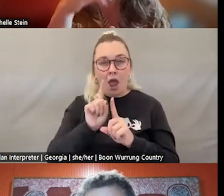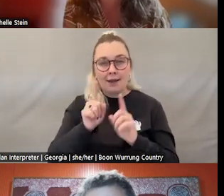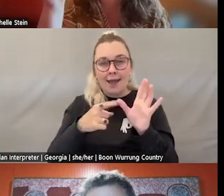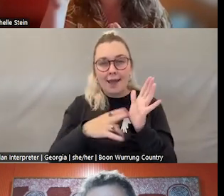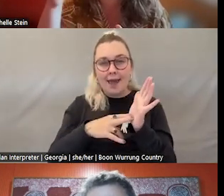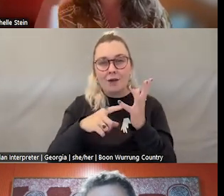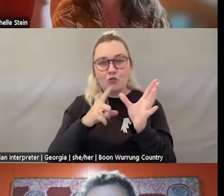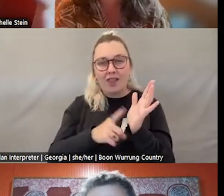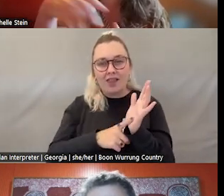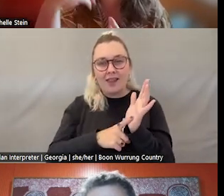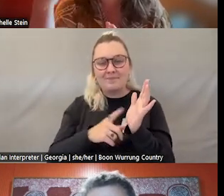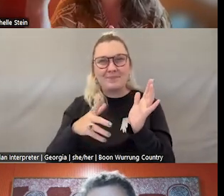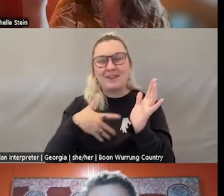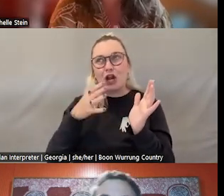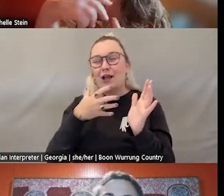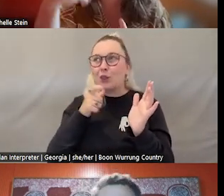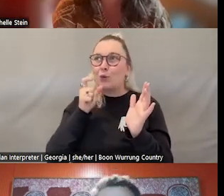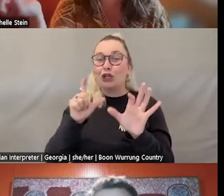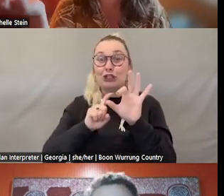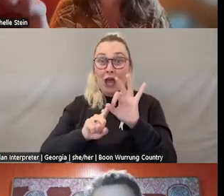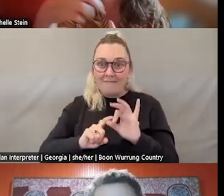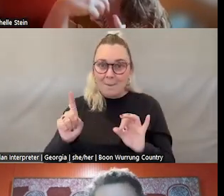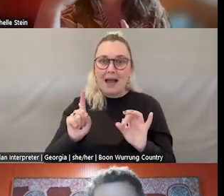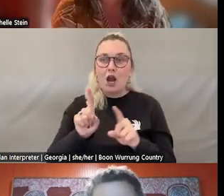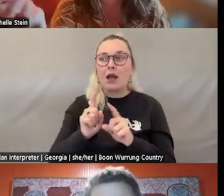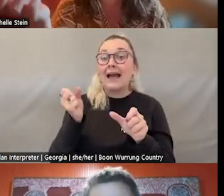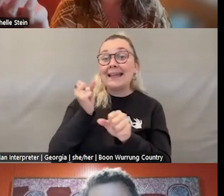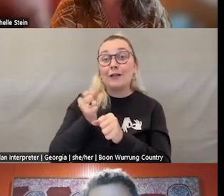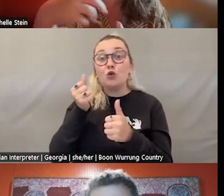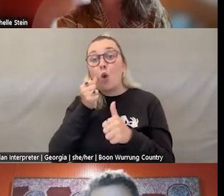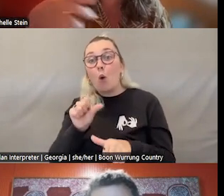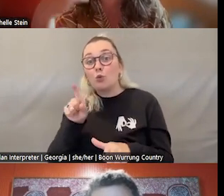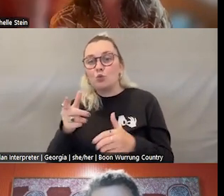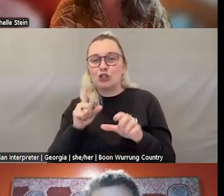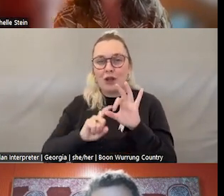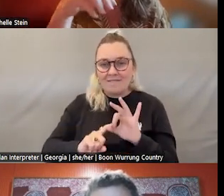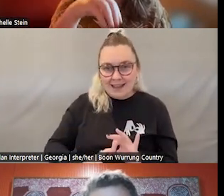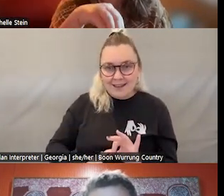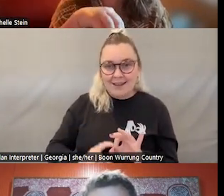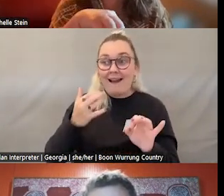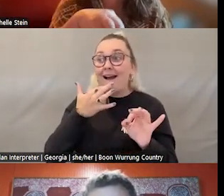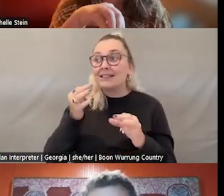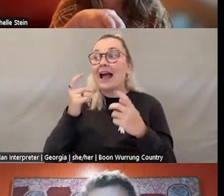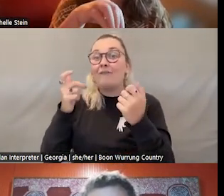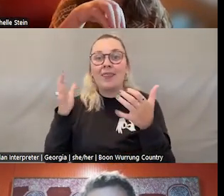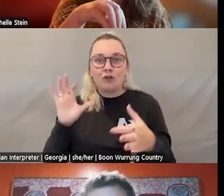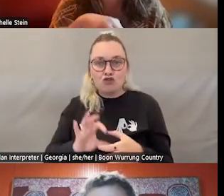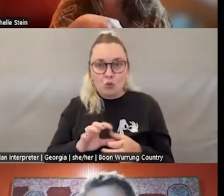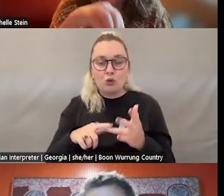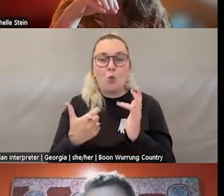I don't use the word survey but an annual getting to know you, use it as a jumping off